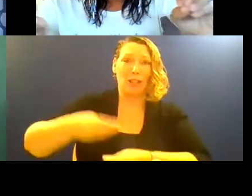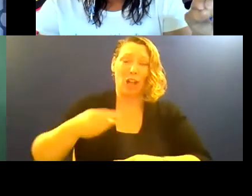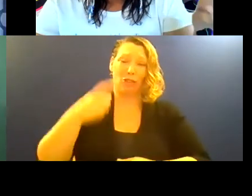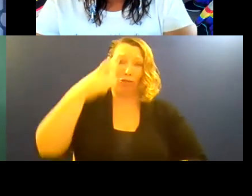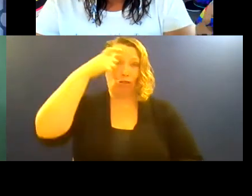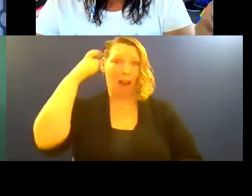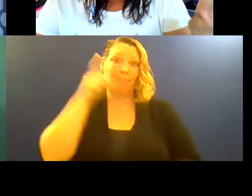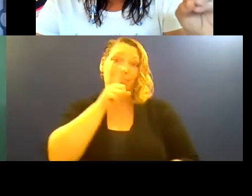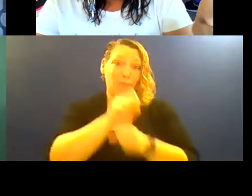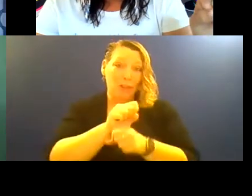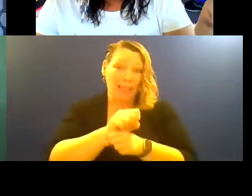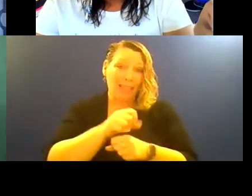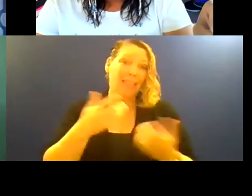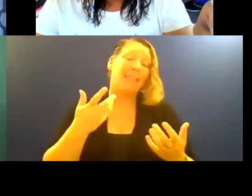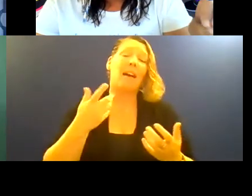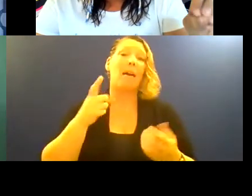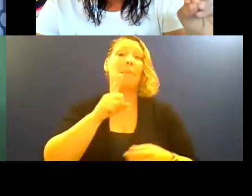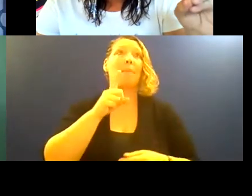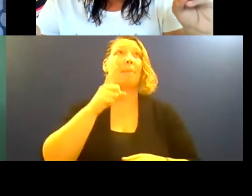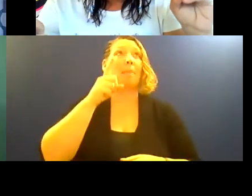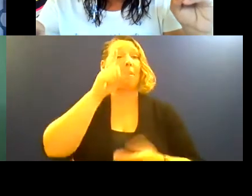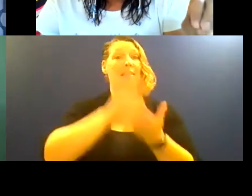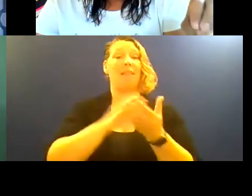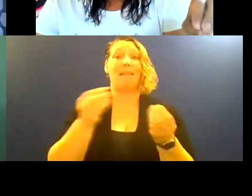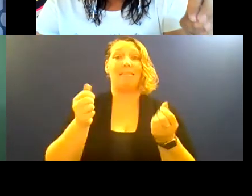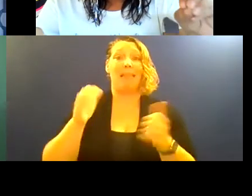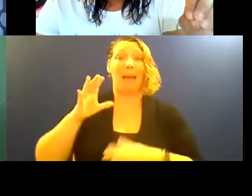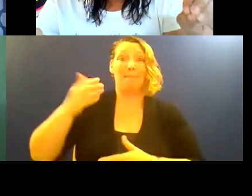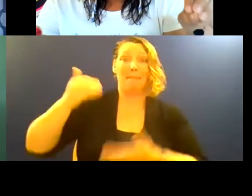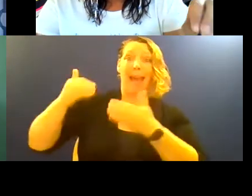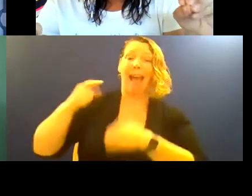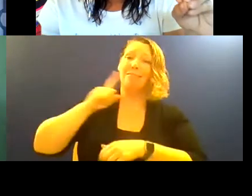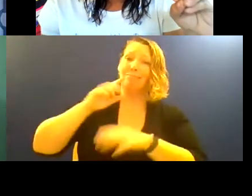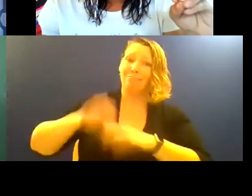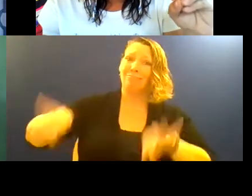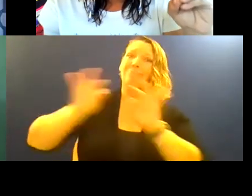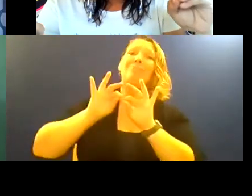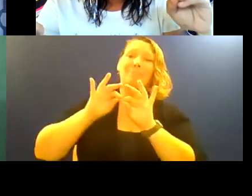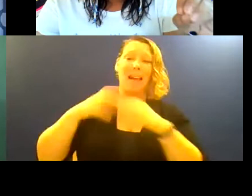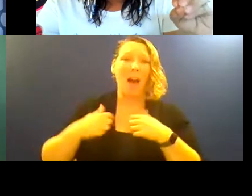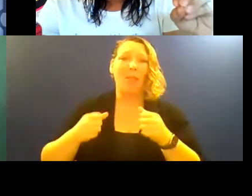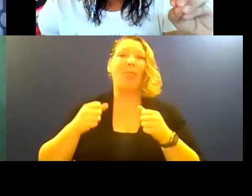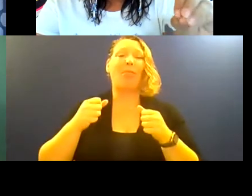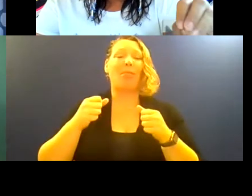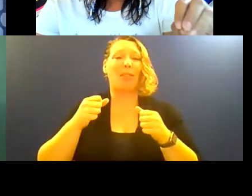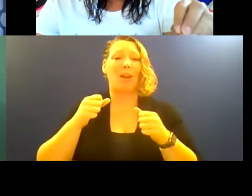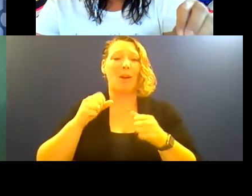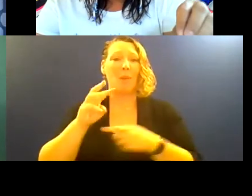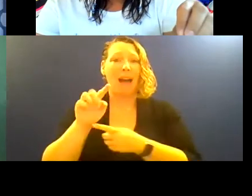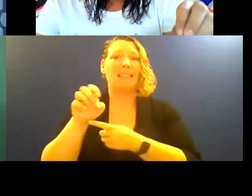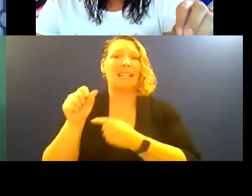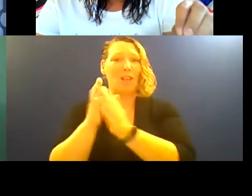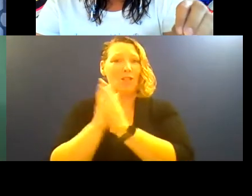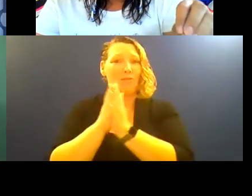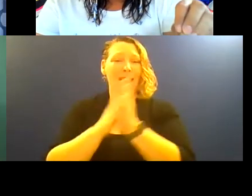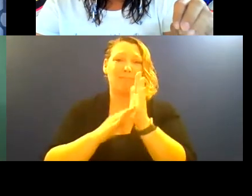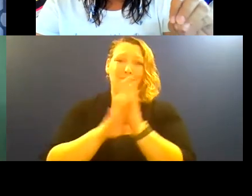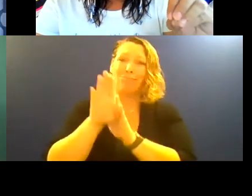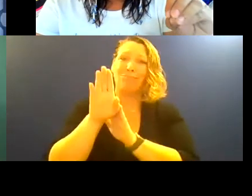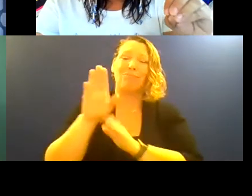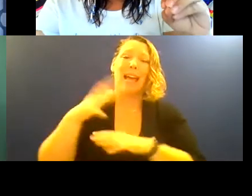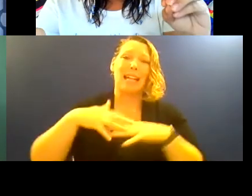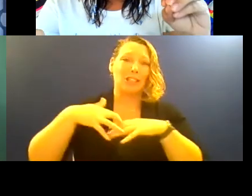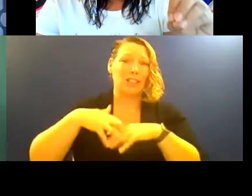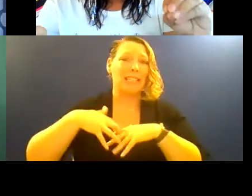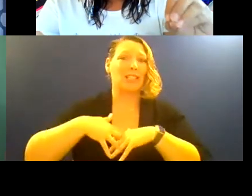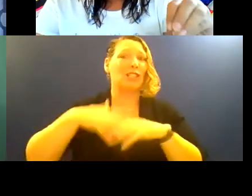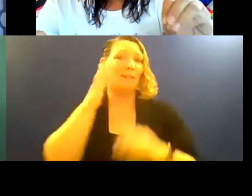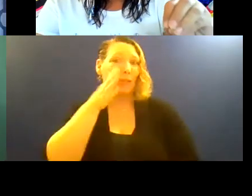What if everybody believed that land back is critical to the health and wellness and thriving Indigenous futures?